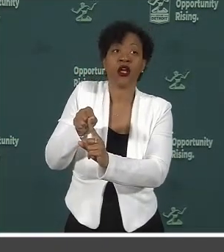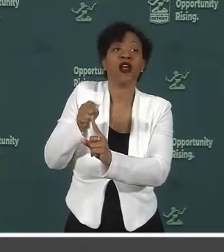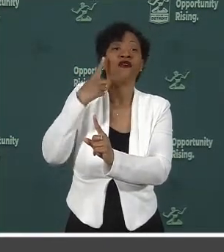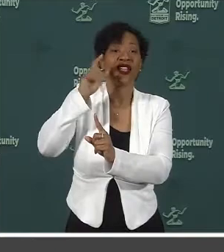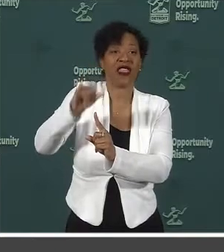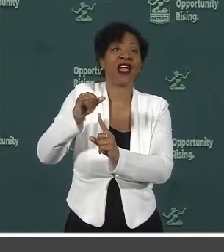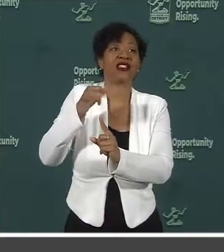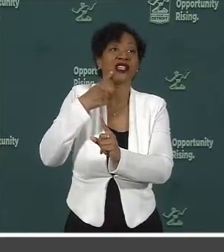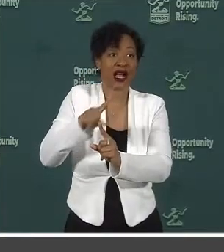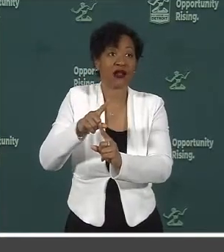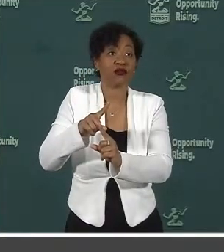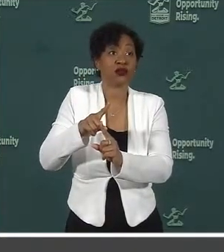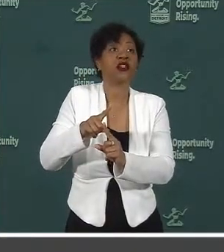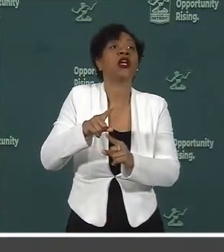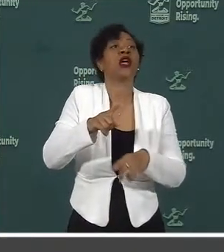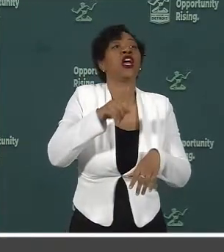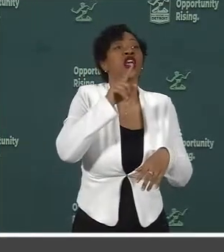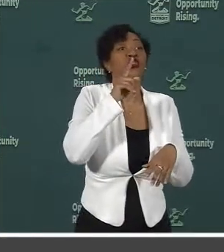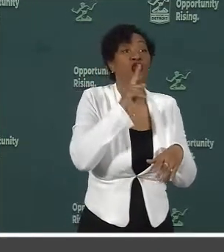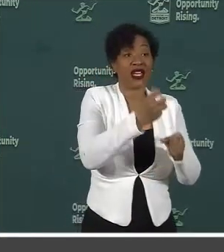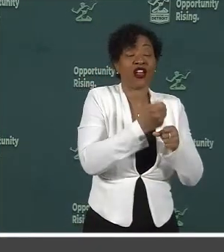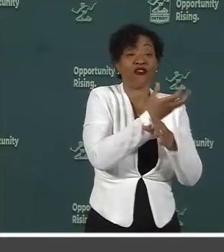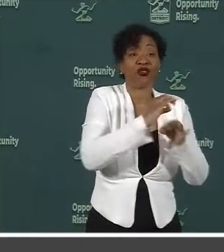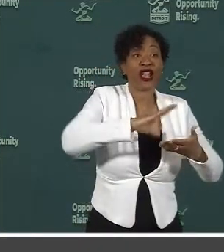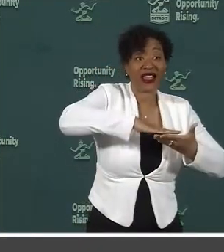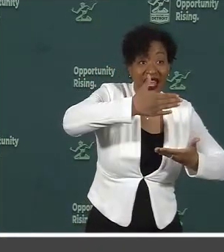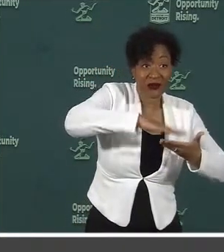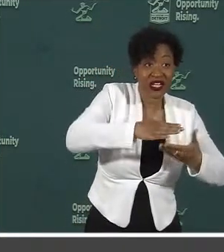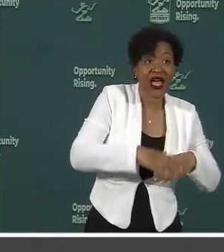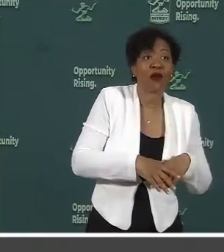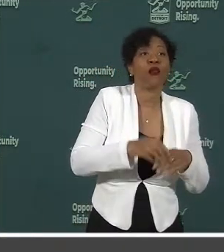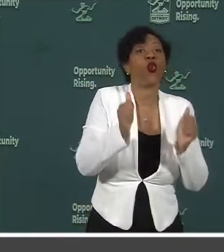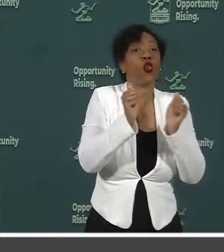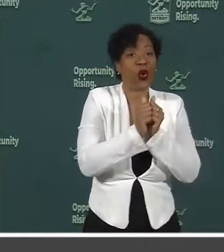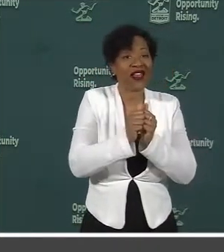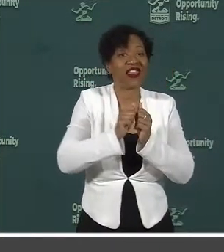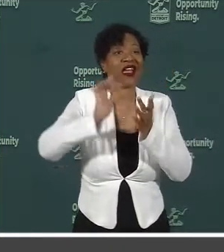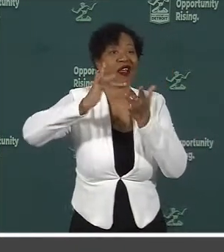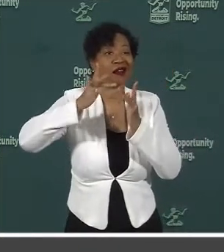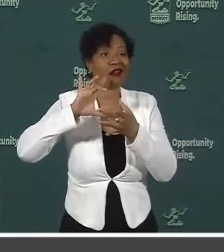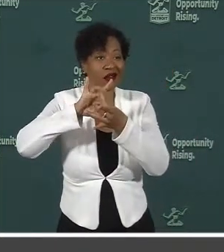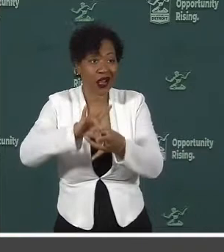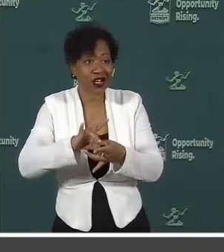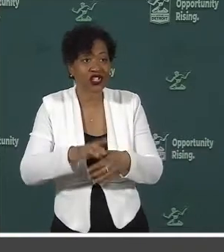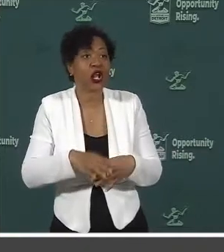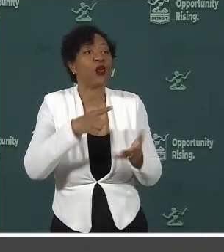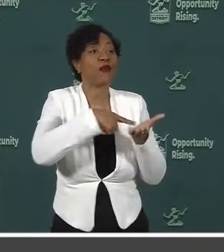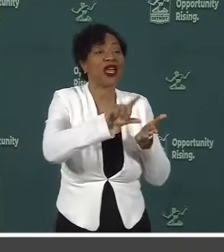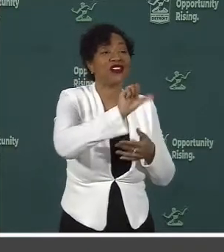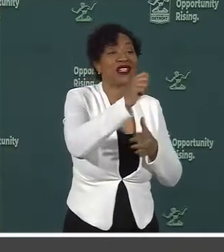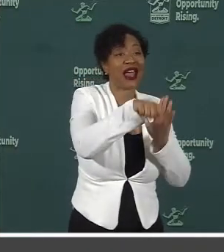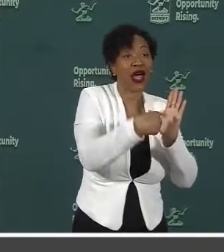YOU CAN'T READ WELL ENOUGH TO GET INTO THE GED CLASS WILL PAY YOU TEN DOLLARS AN HOUR AND TAKE LITERACY CLASSES YOU CAN